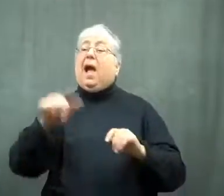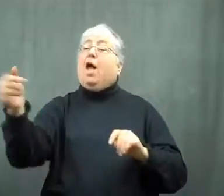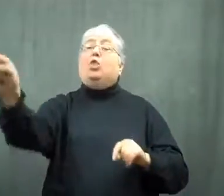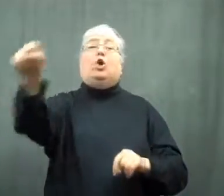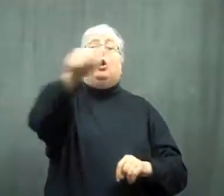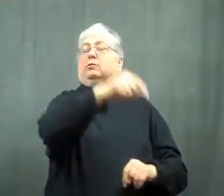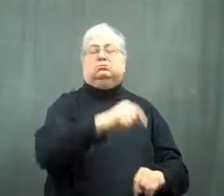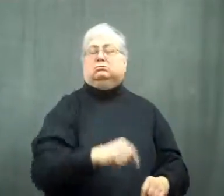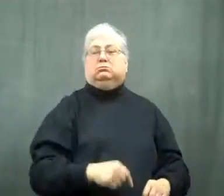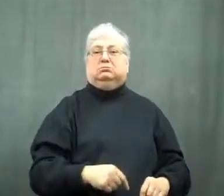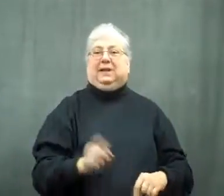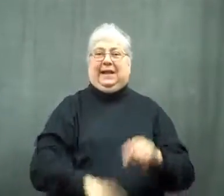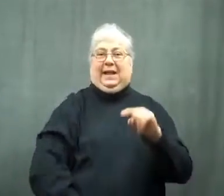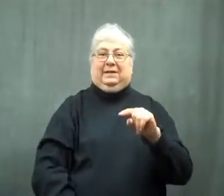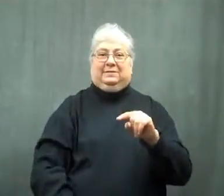But other businesses can't refuse to hire smokers.